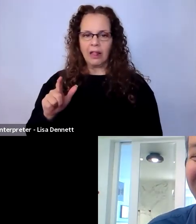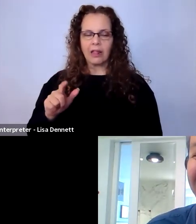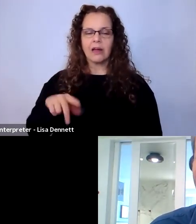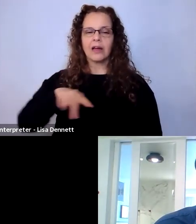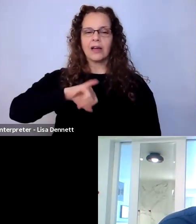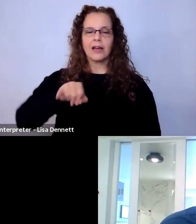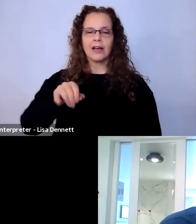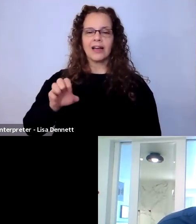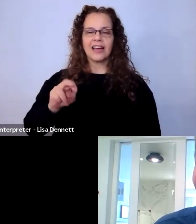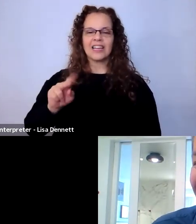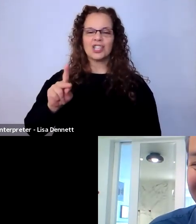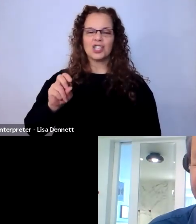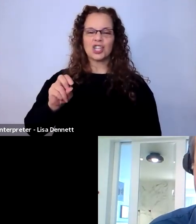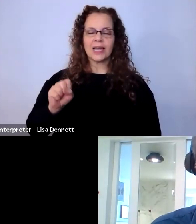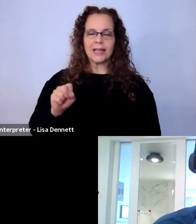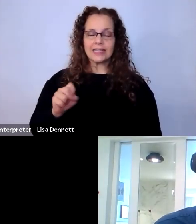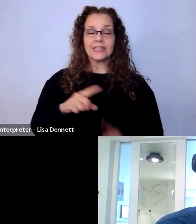Joe Devon: We changed yeah IBM had a nice announcement today.